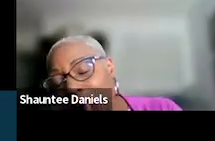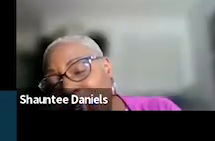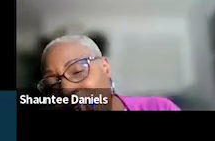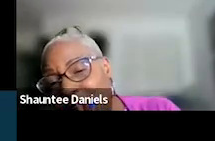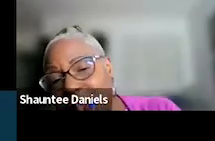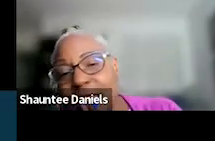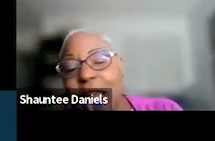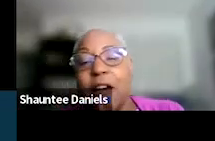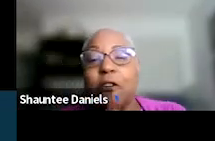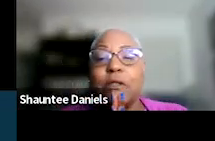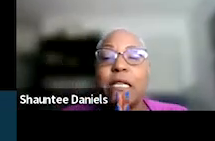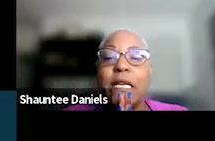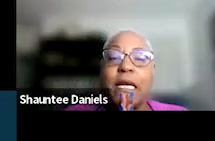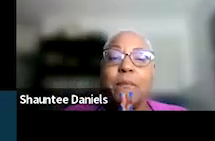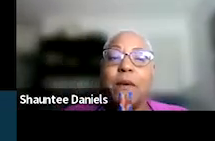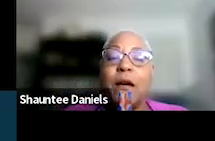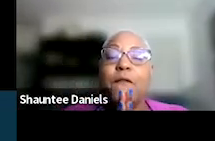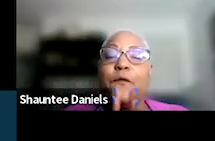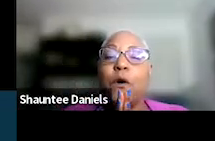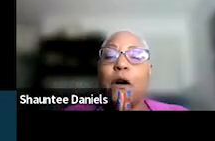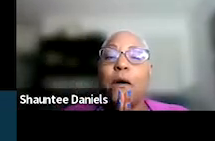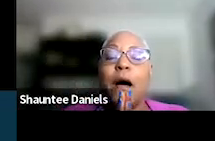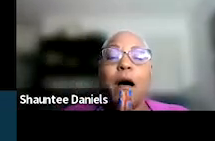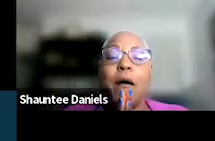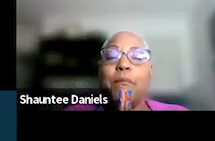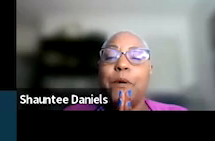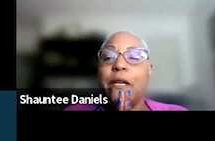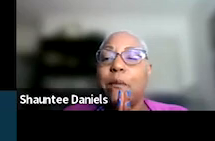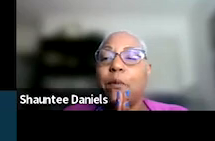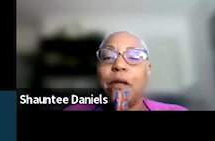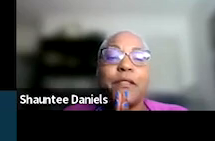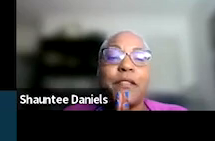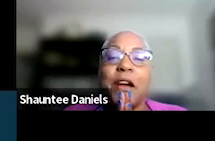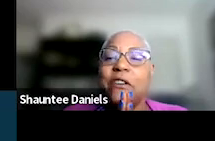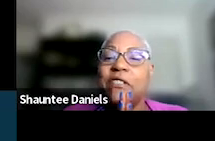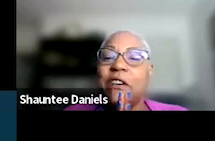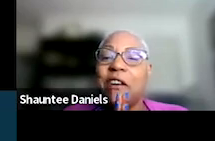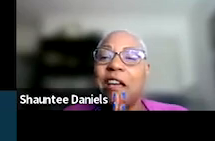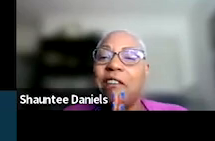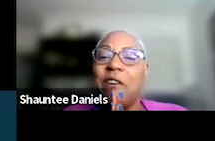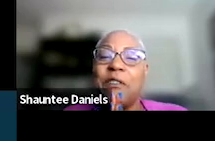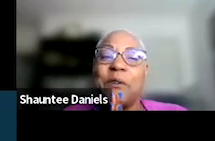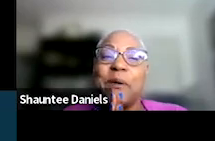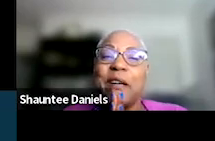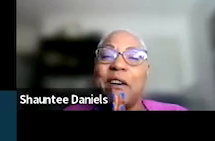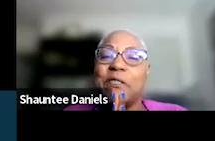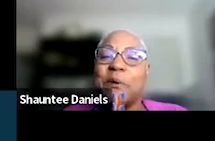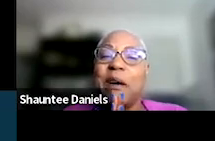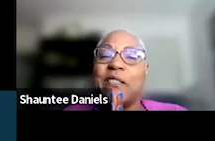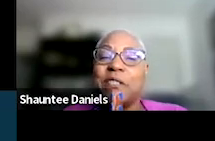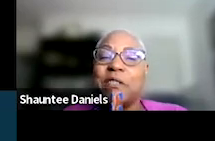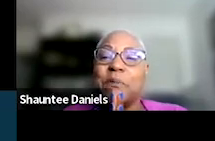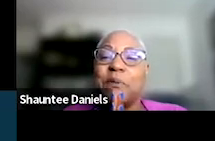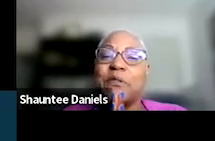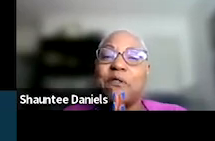you, Nancy and her team, for putting up with The Heritage Area and all that we are trying to do to